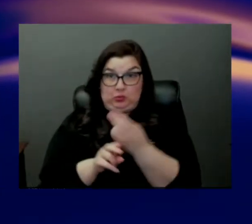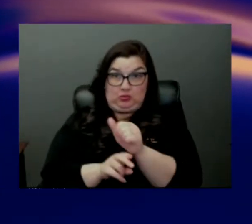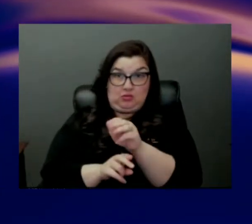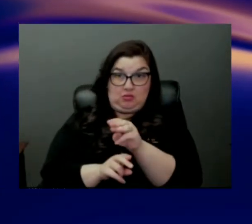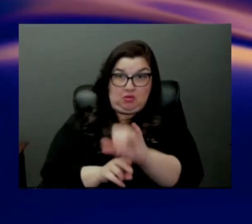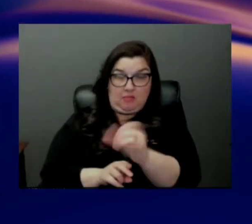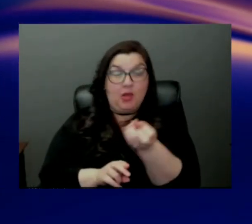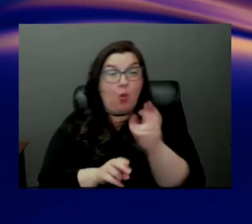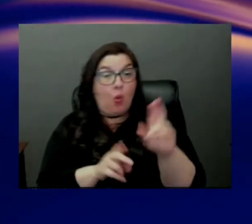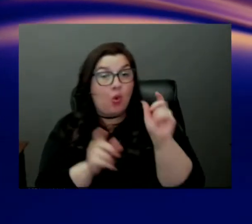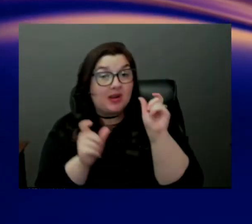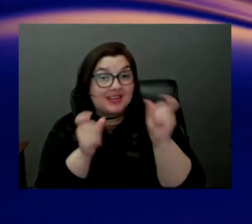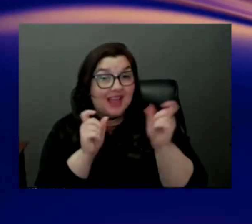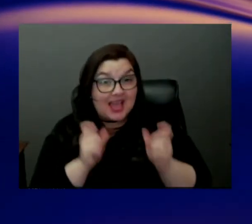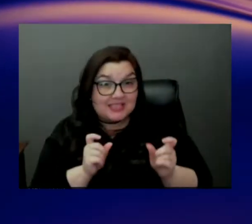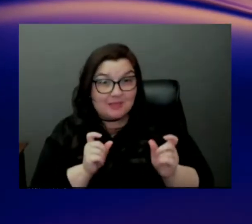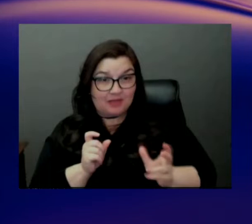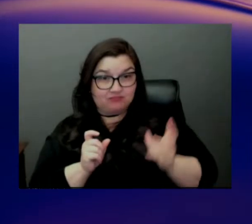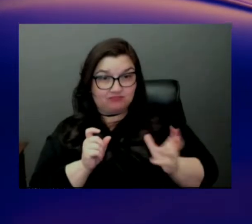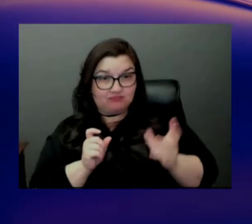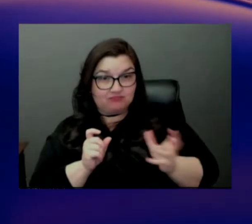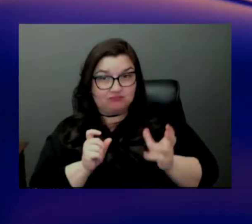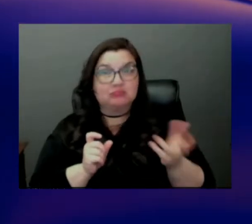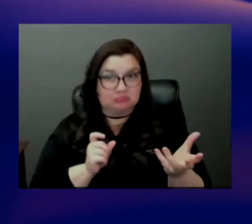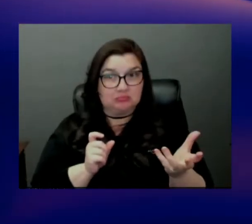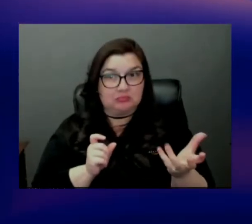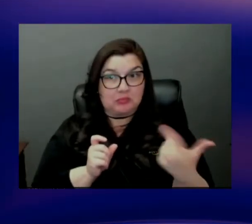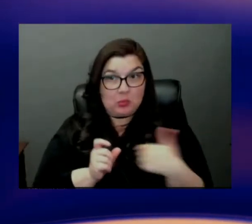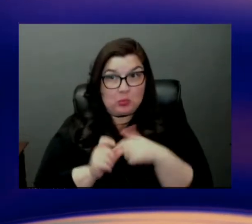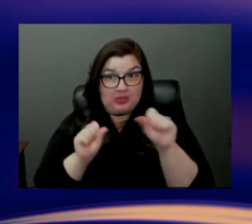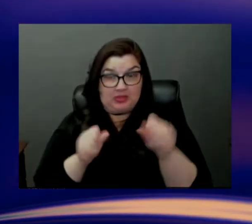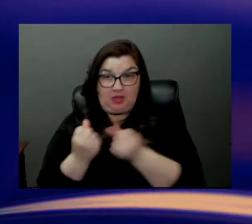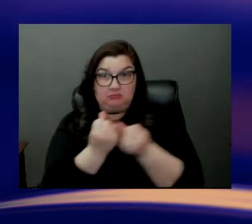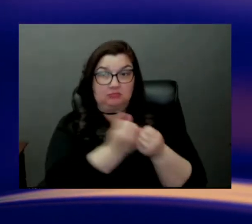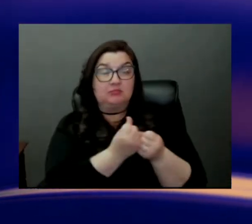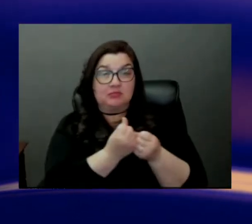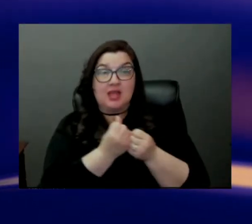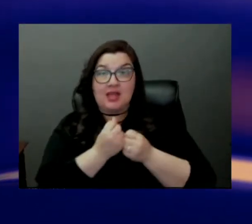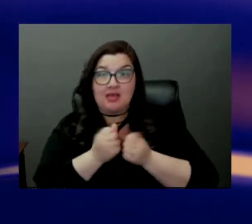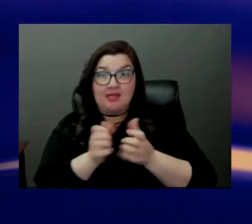as I mentioned and do all these other things to it, we can do the fast launch in with either of those situations.